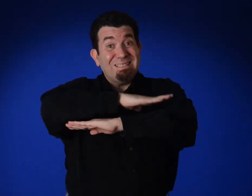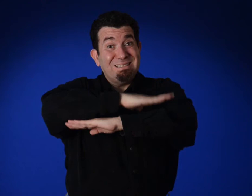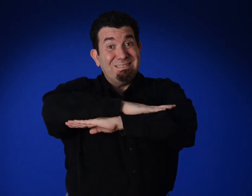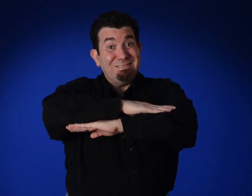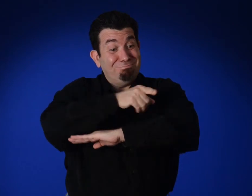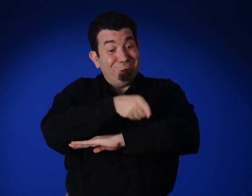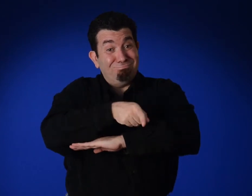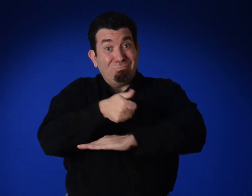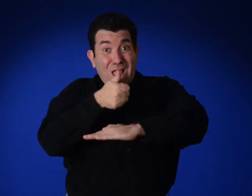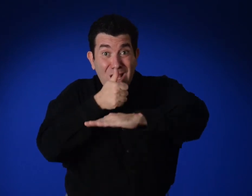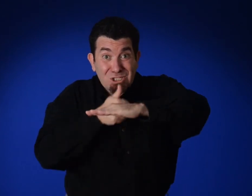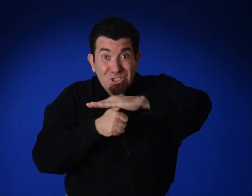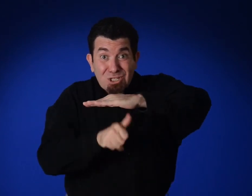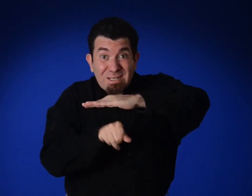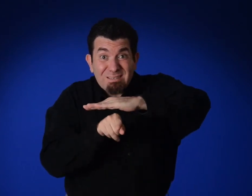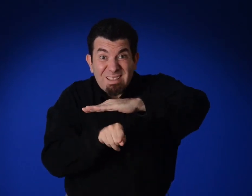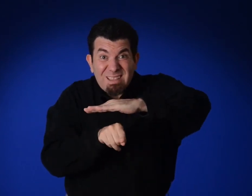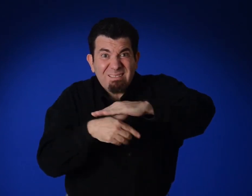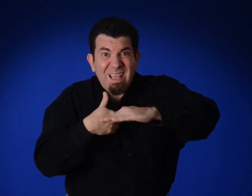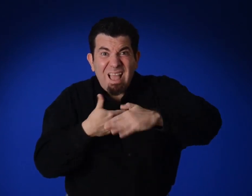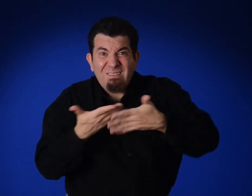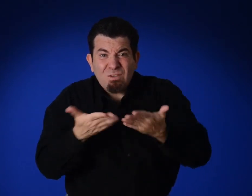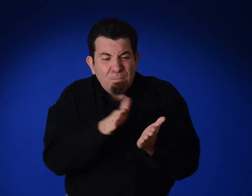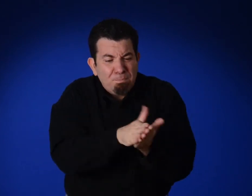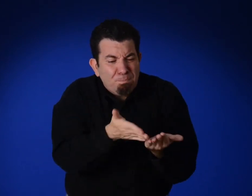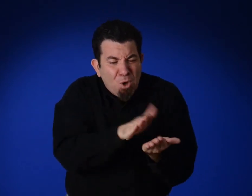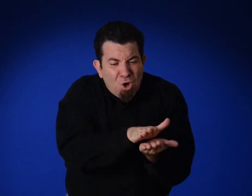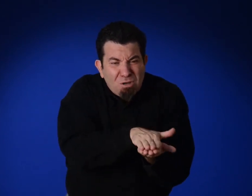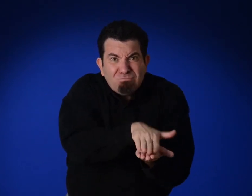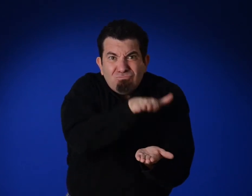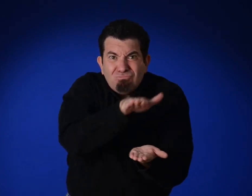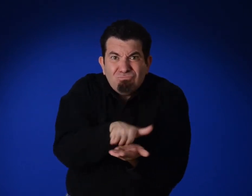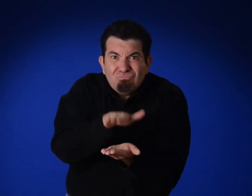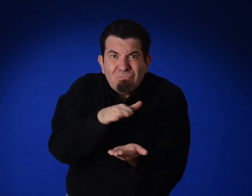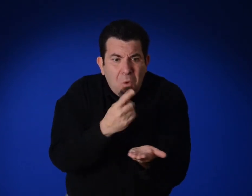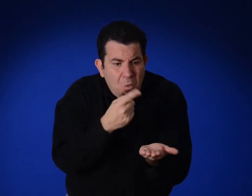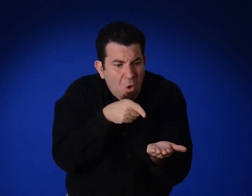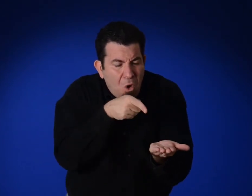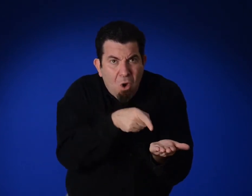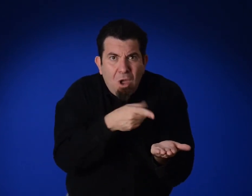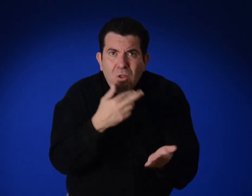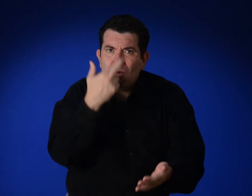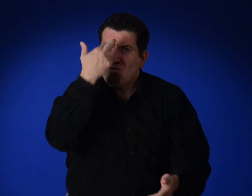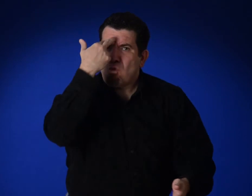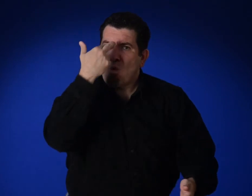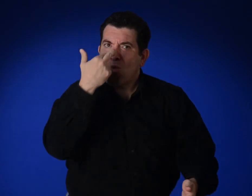Under the desk is a stack of books.